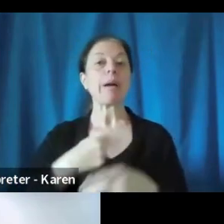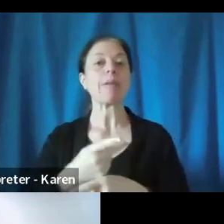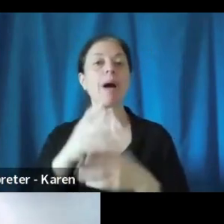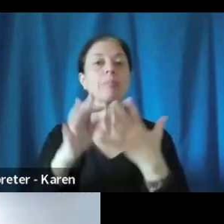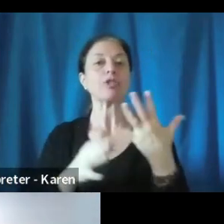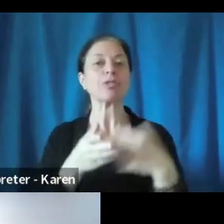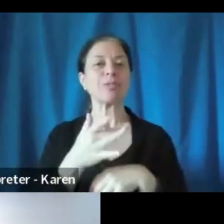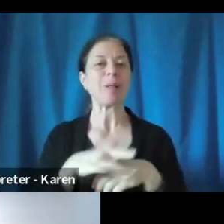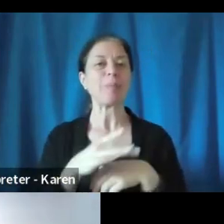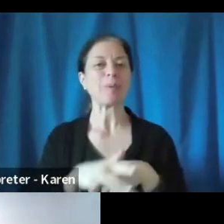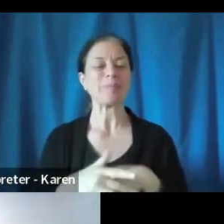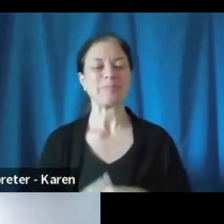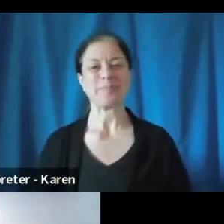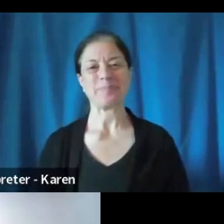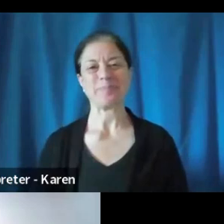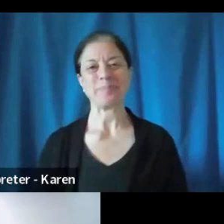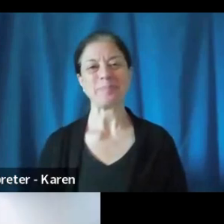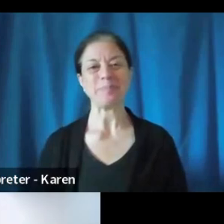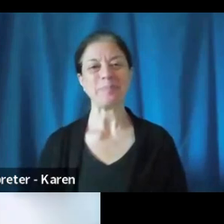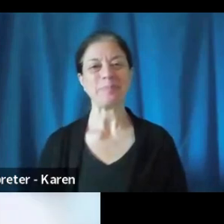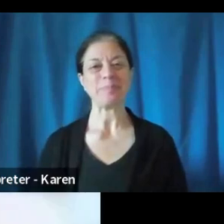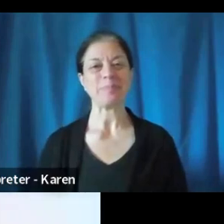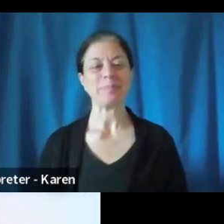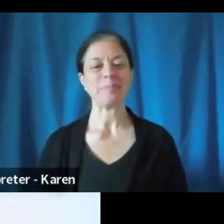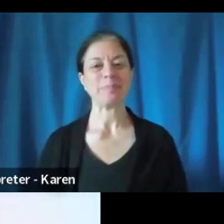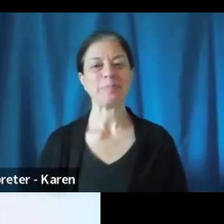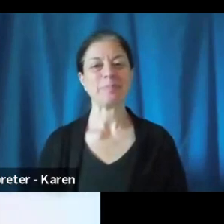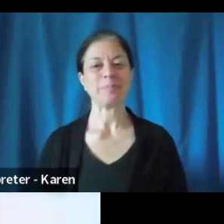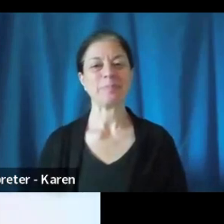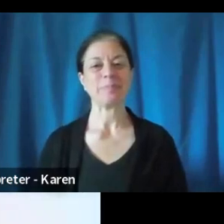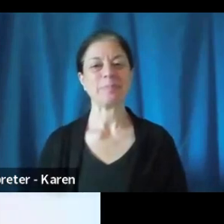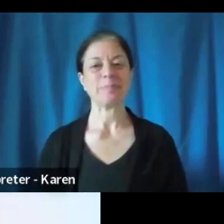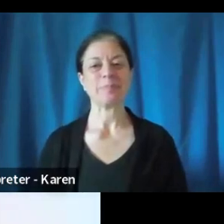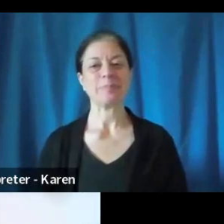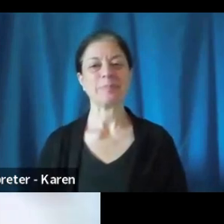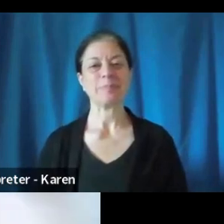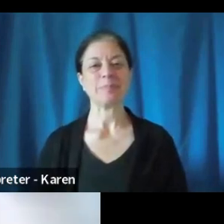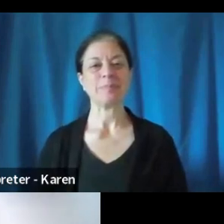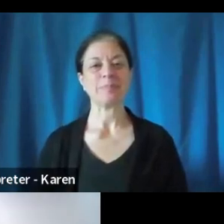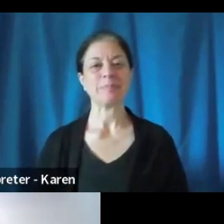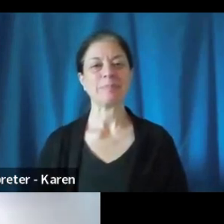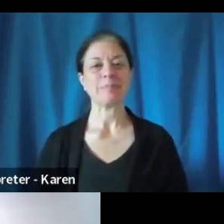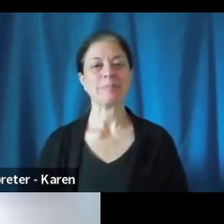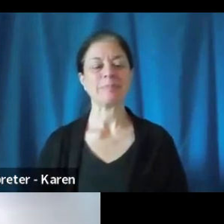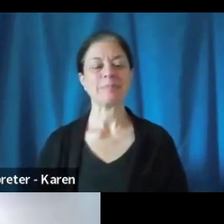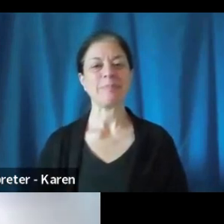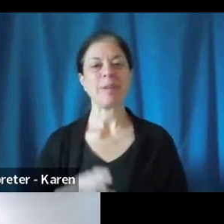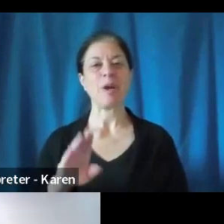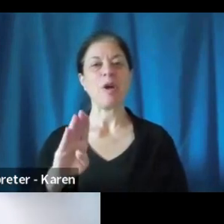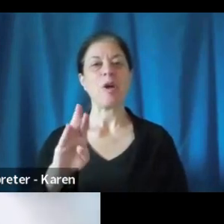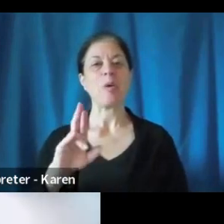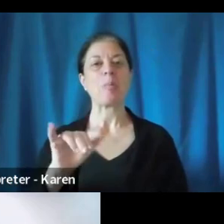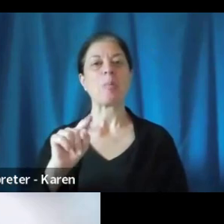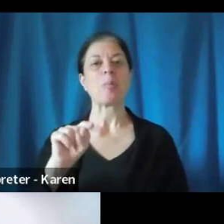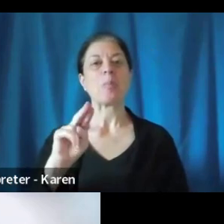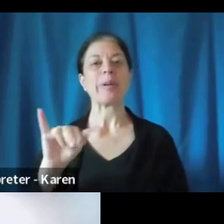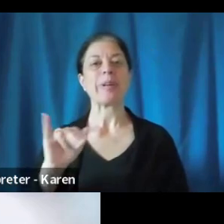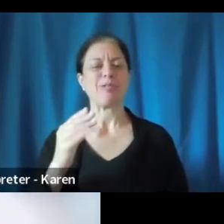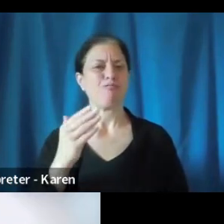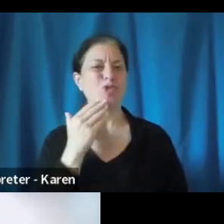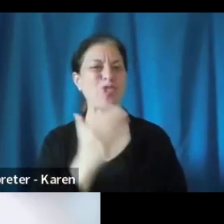look into the disabilities and see what